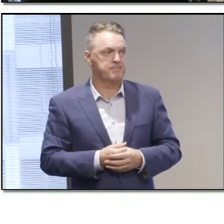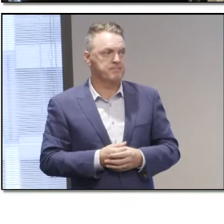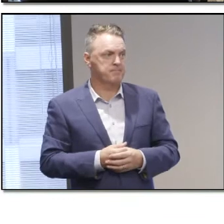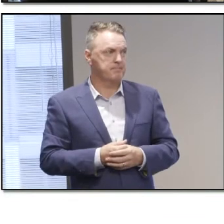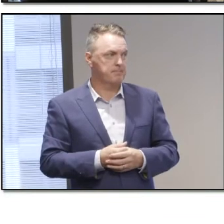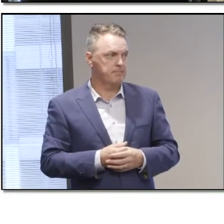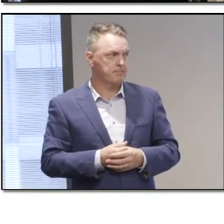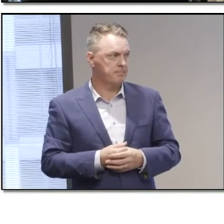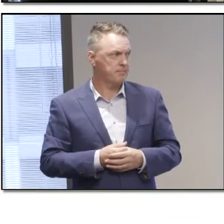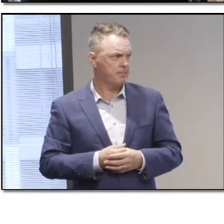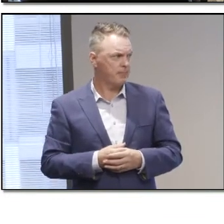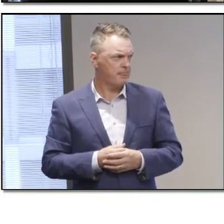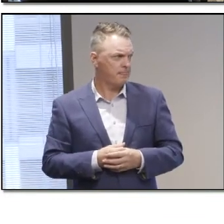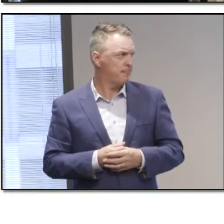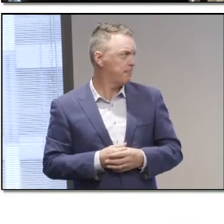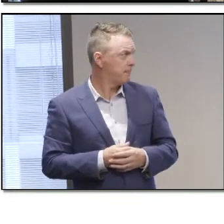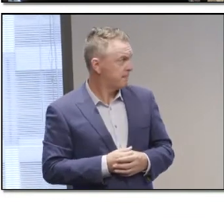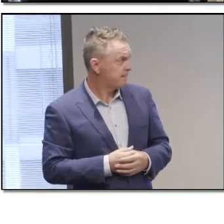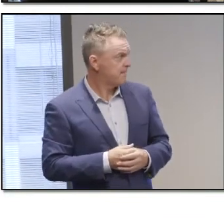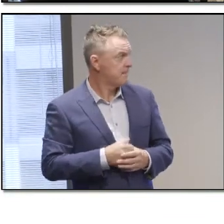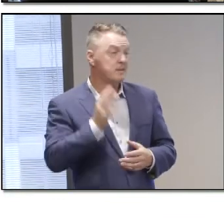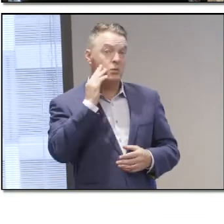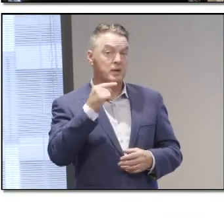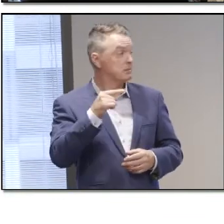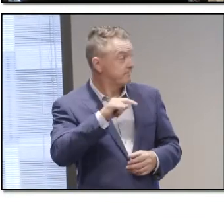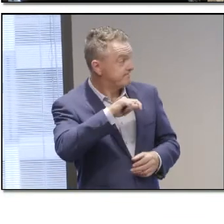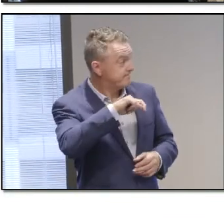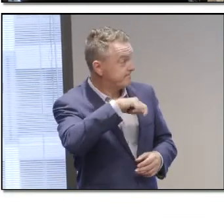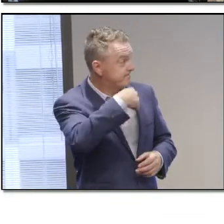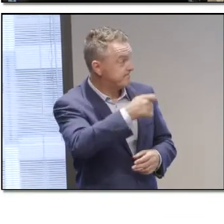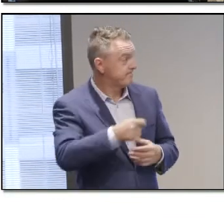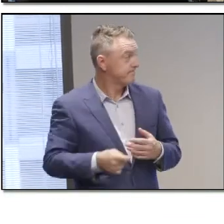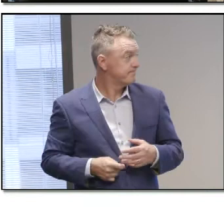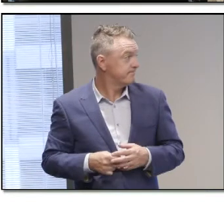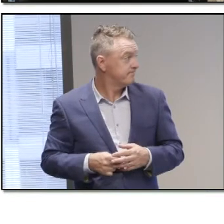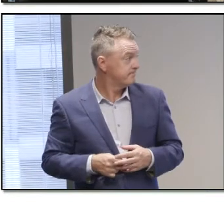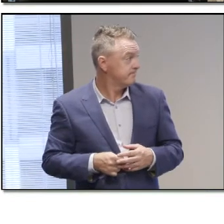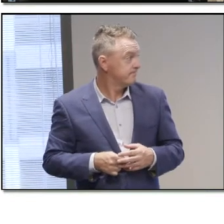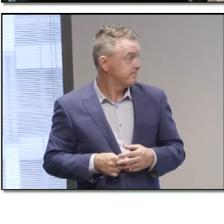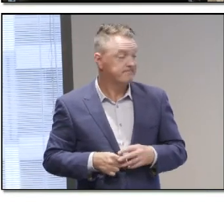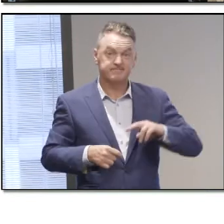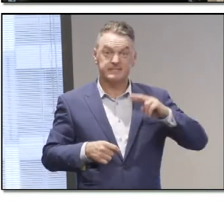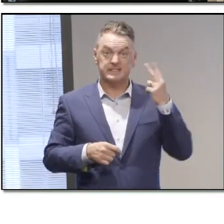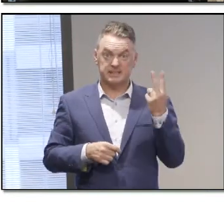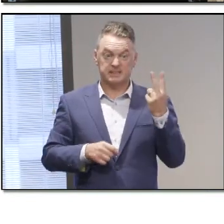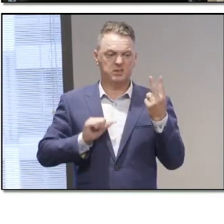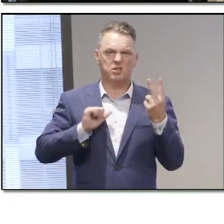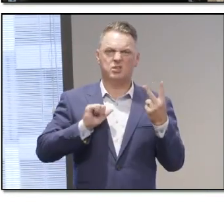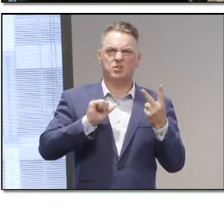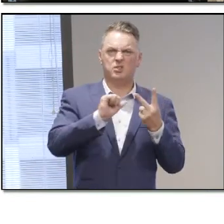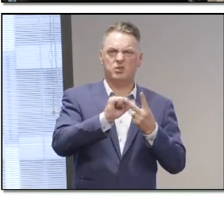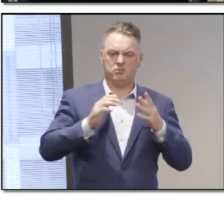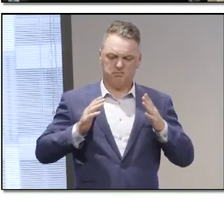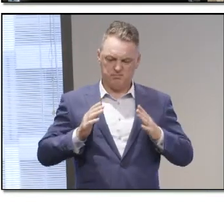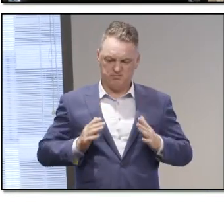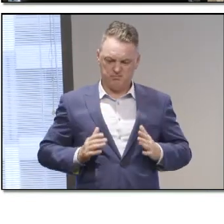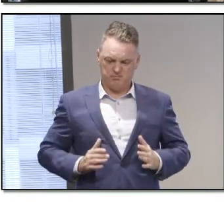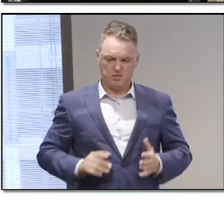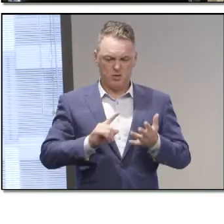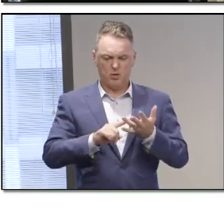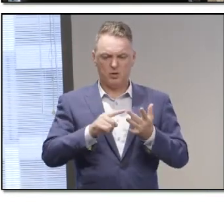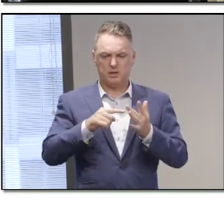When this lady was a developing foetus her oocytes are developed in utero, so they are exposed